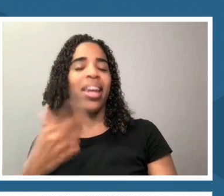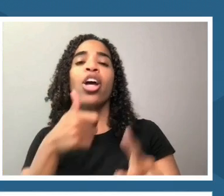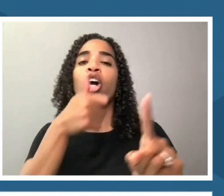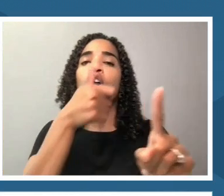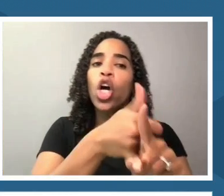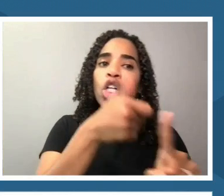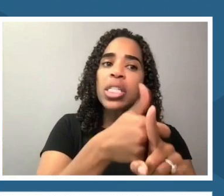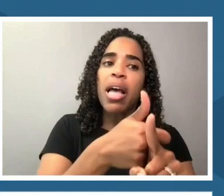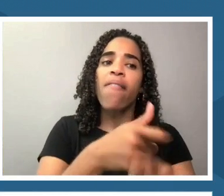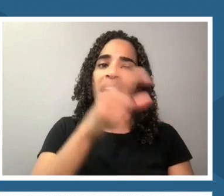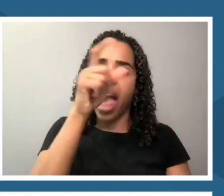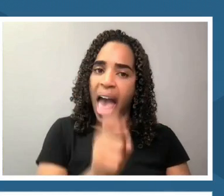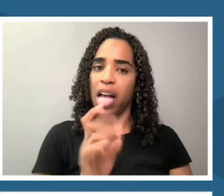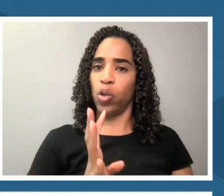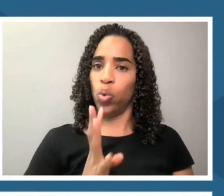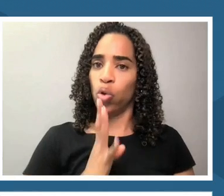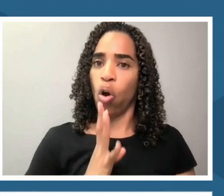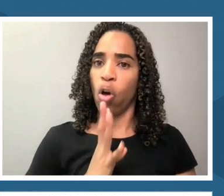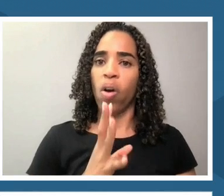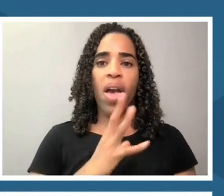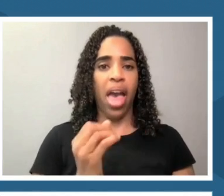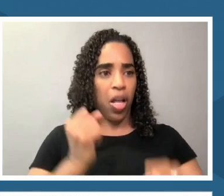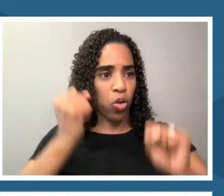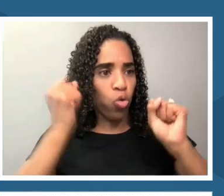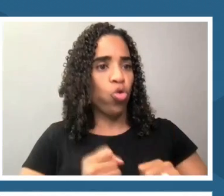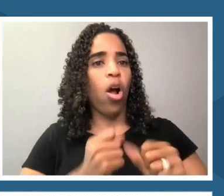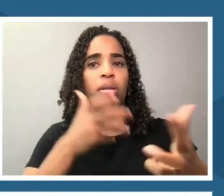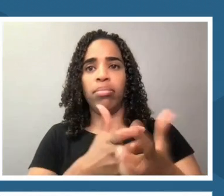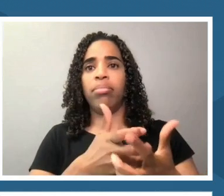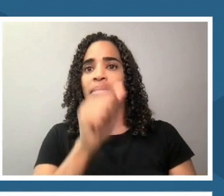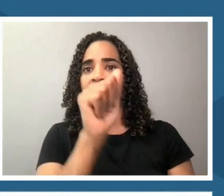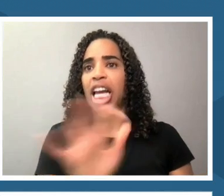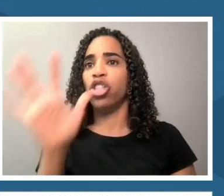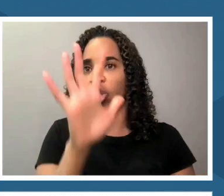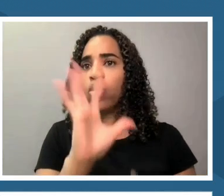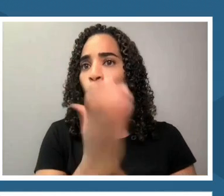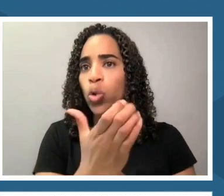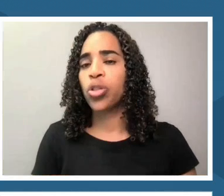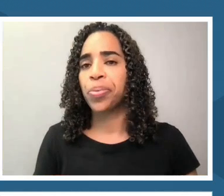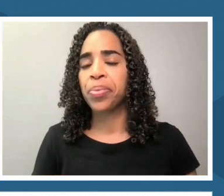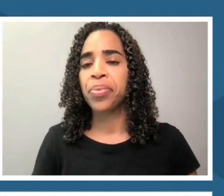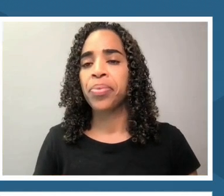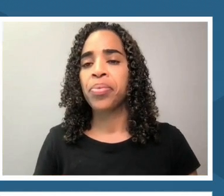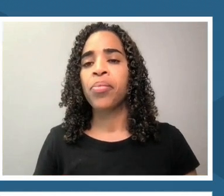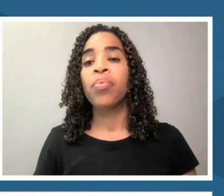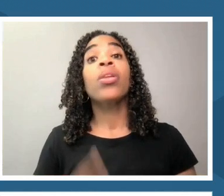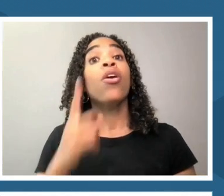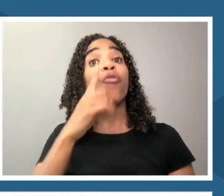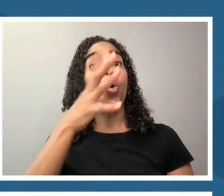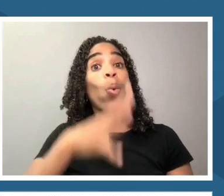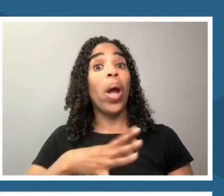in a highly stylized stereotypically asian manner for women especially at